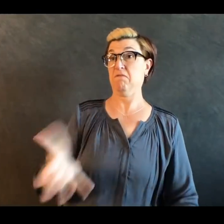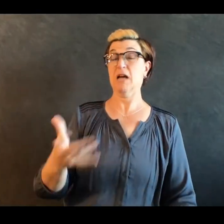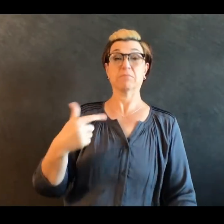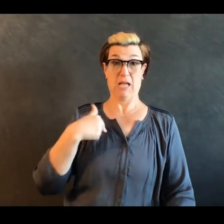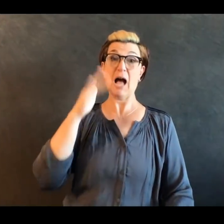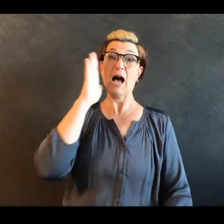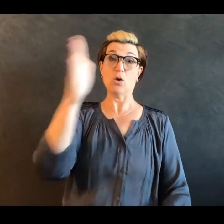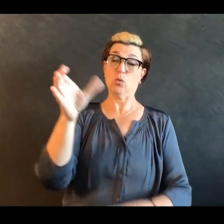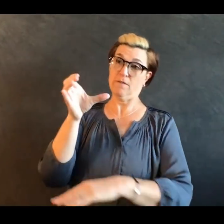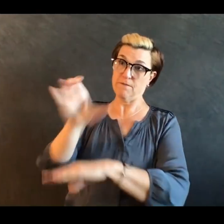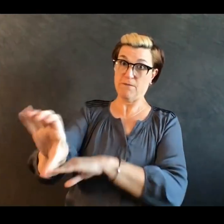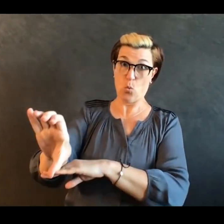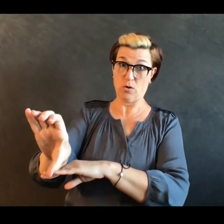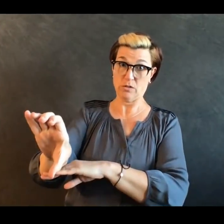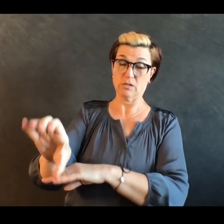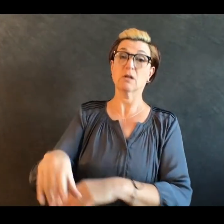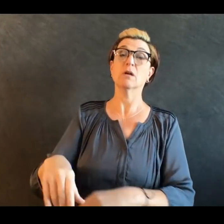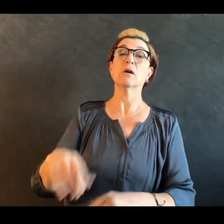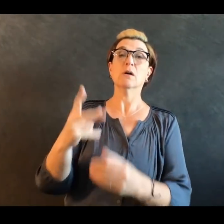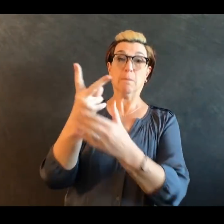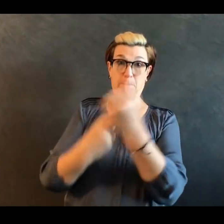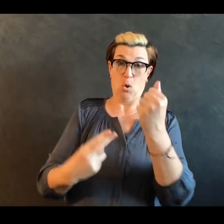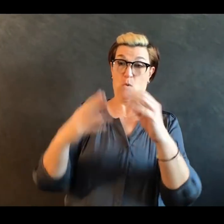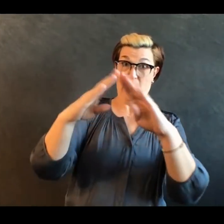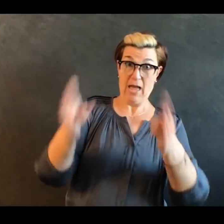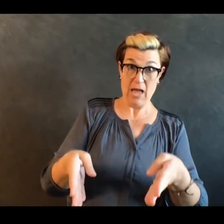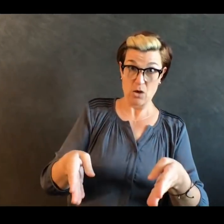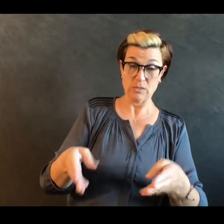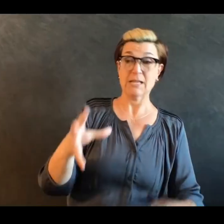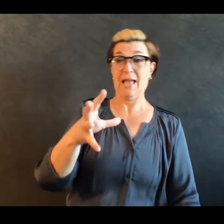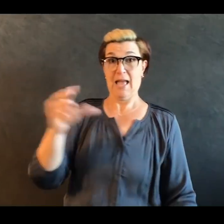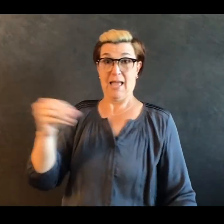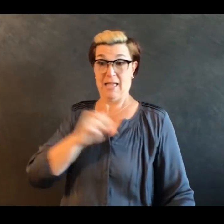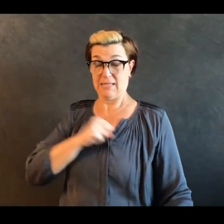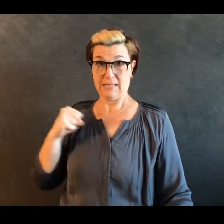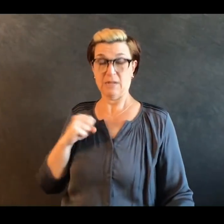chambers of Congress the current practice of leaving town while